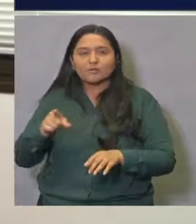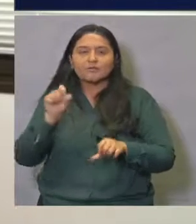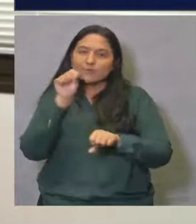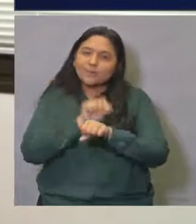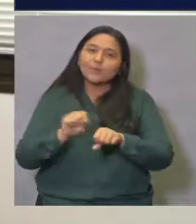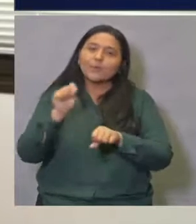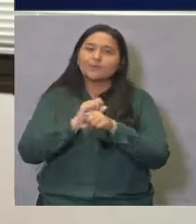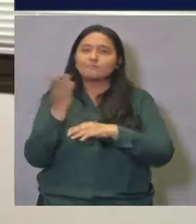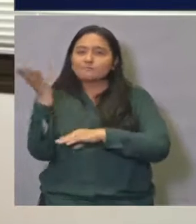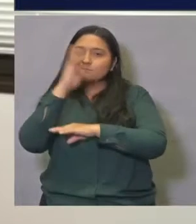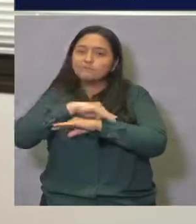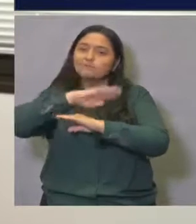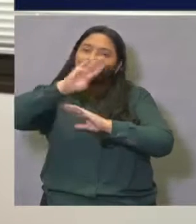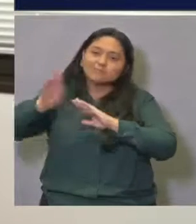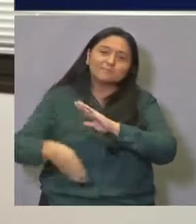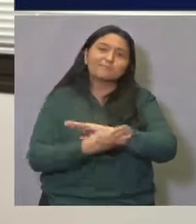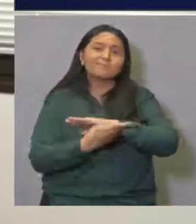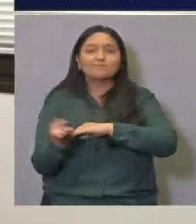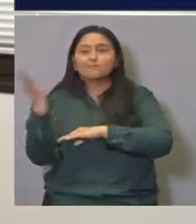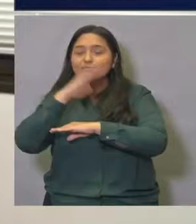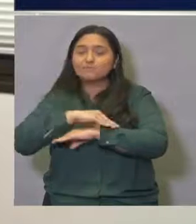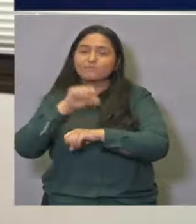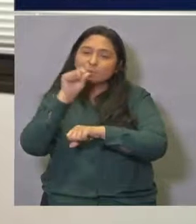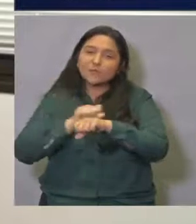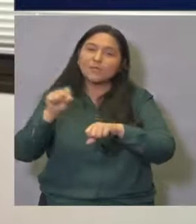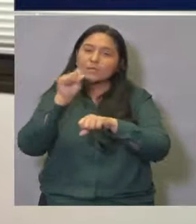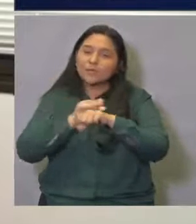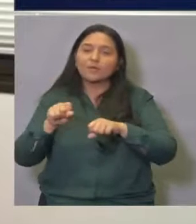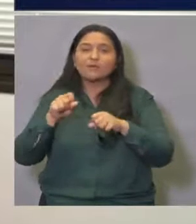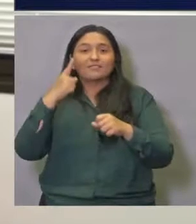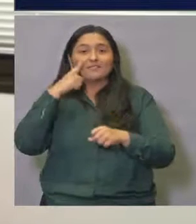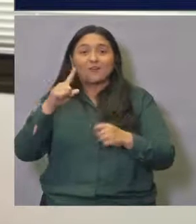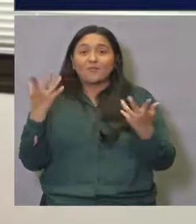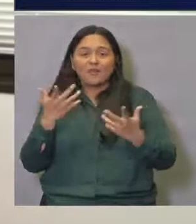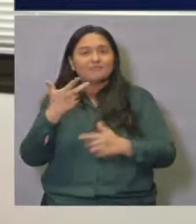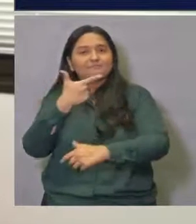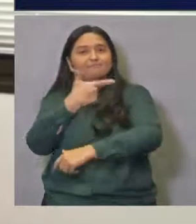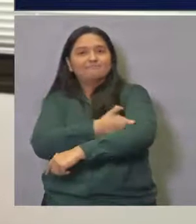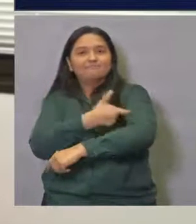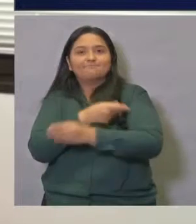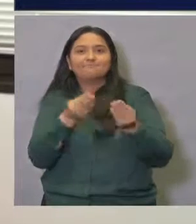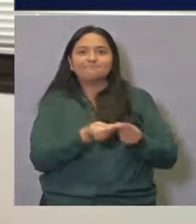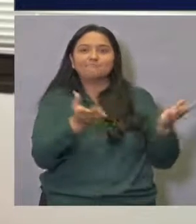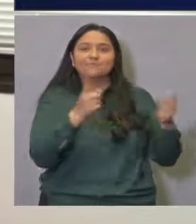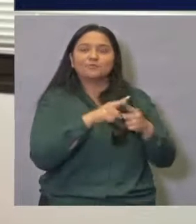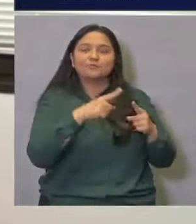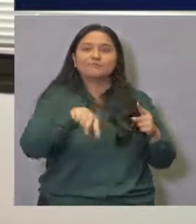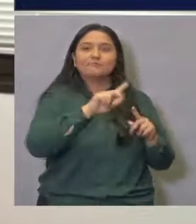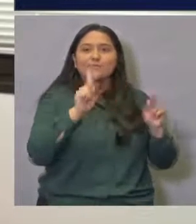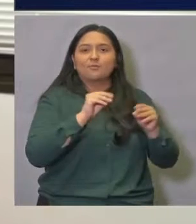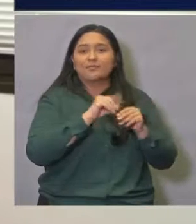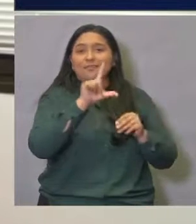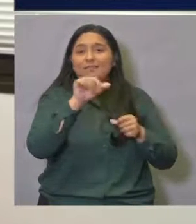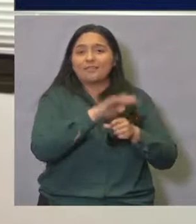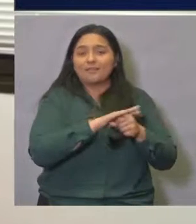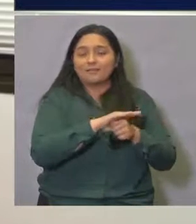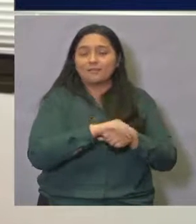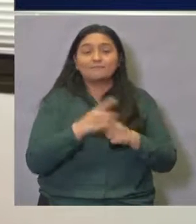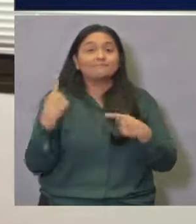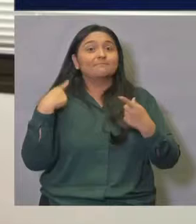NUESTROS DEPARTAMENTOS DE SALUD